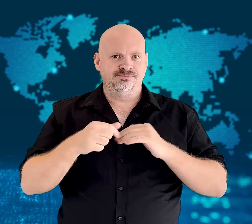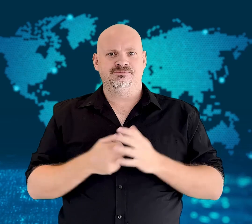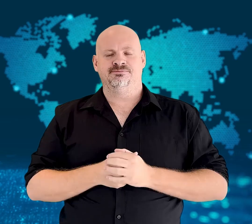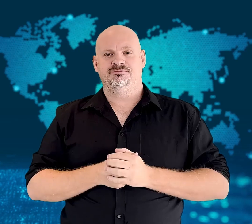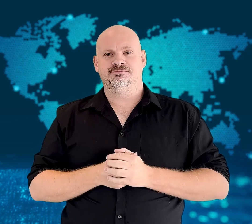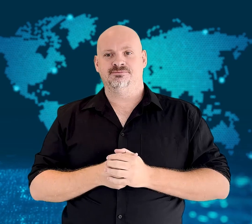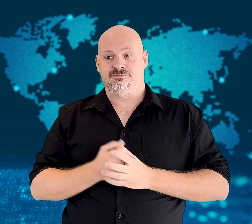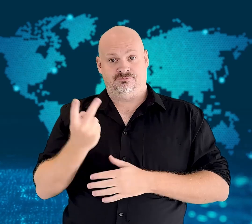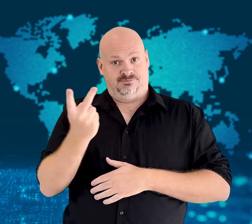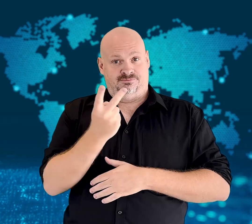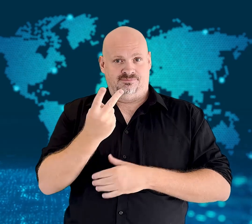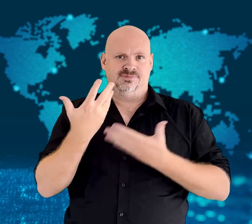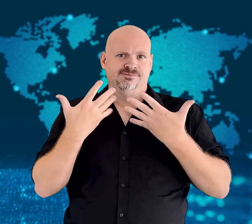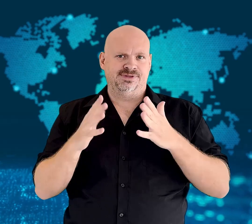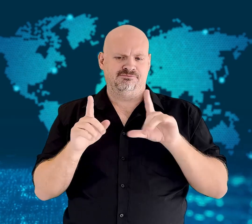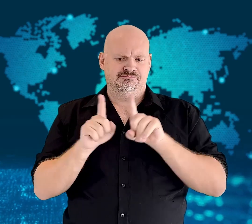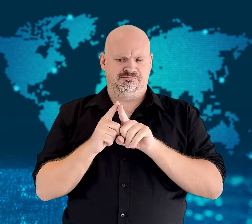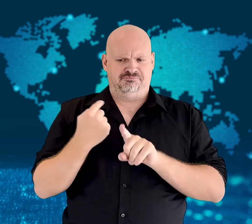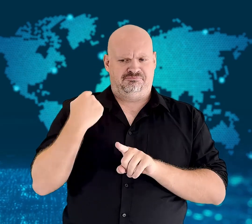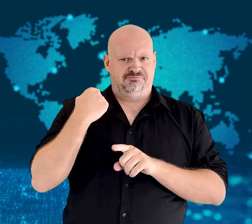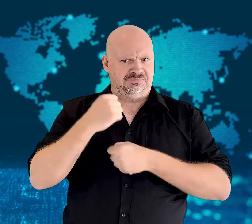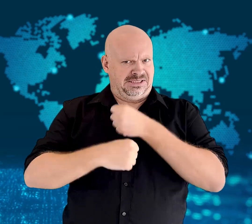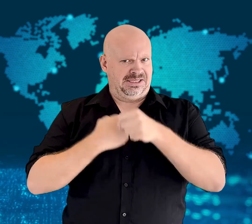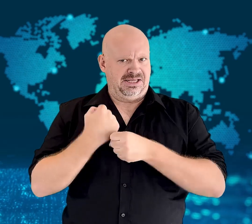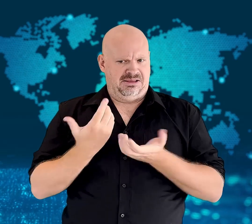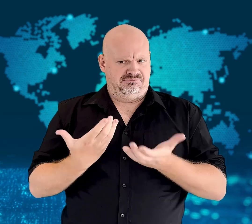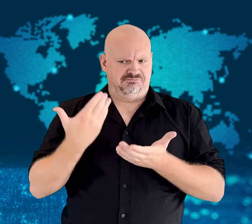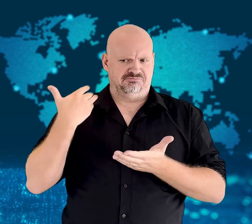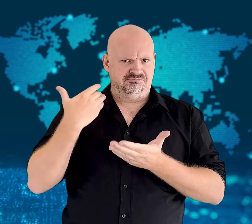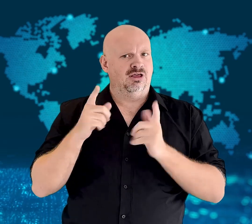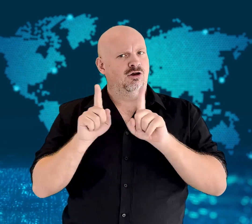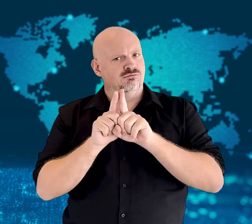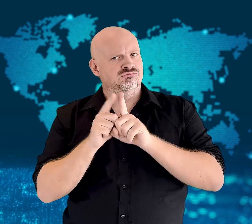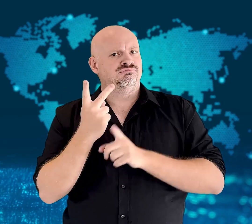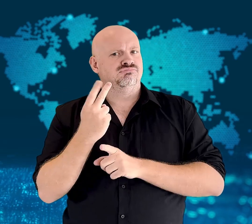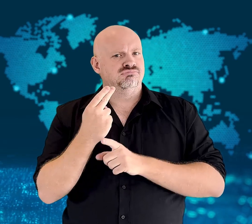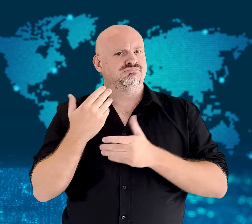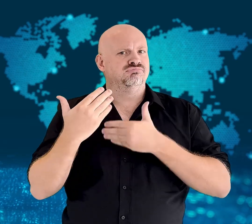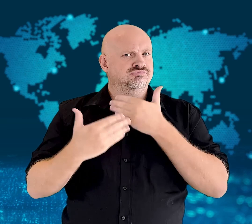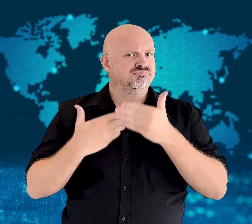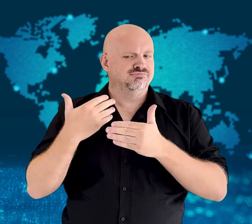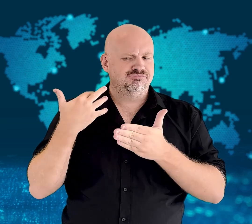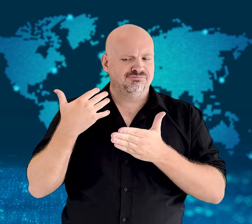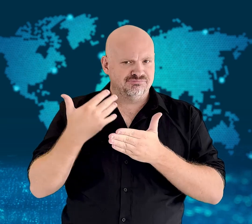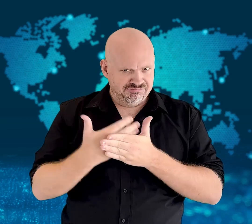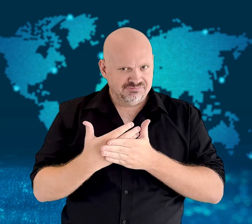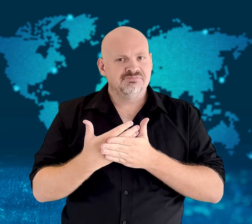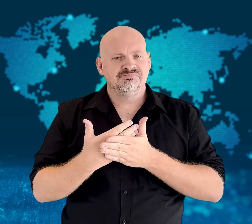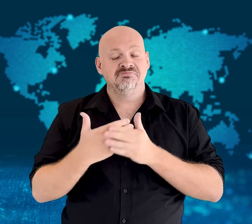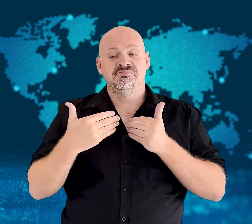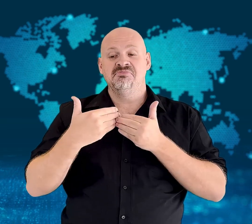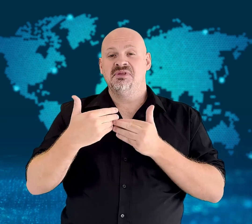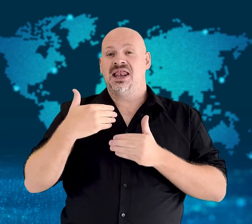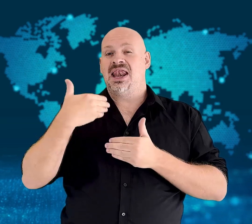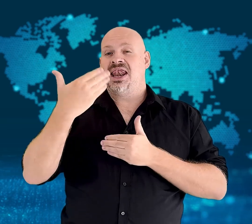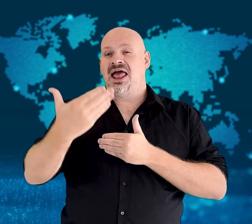They will get married sometime next year.